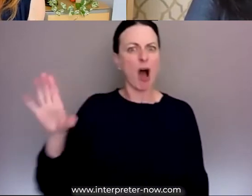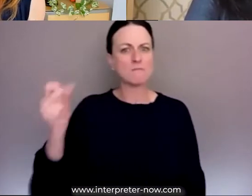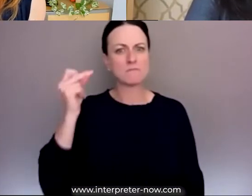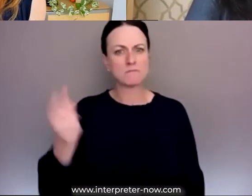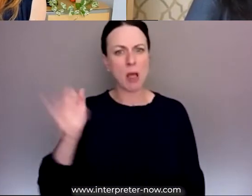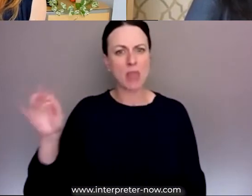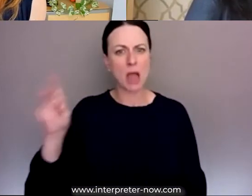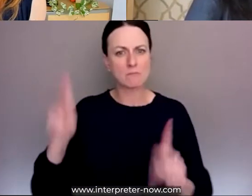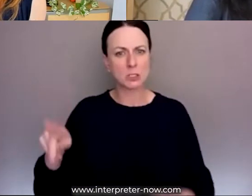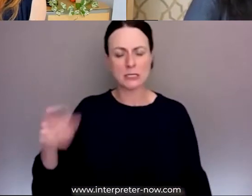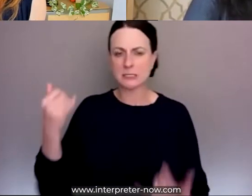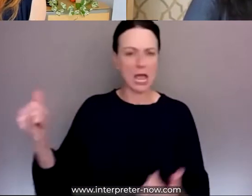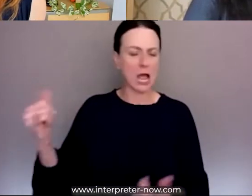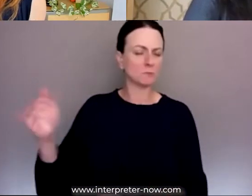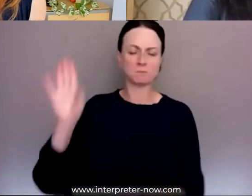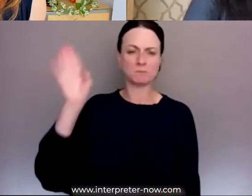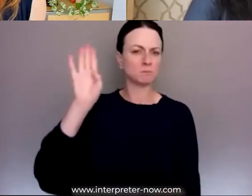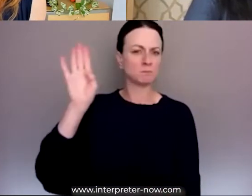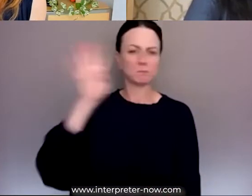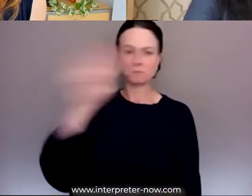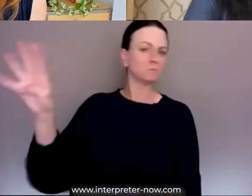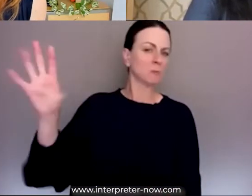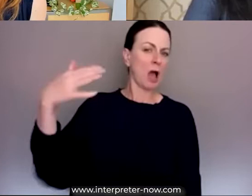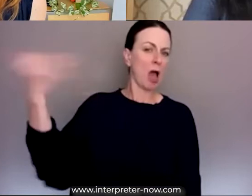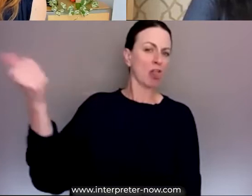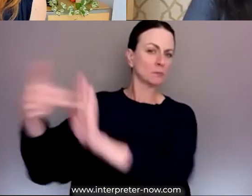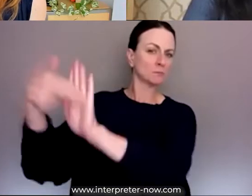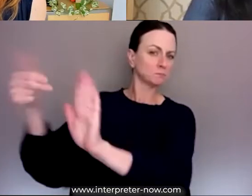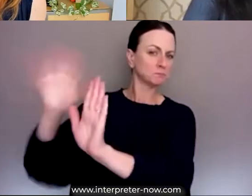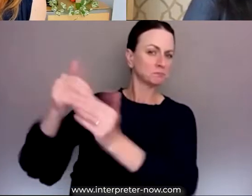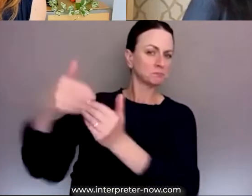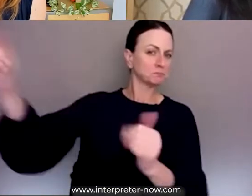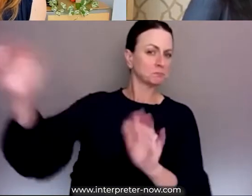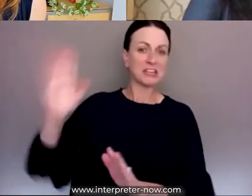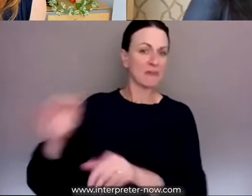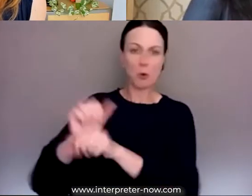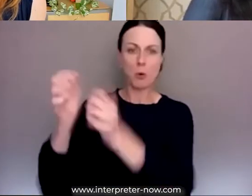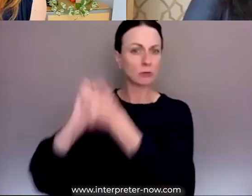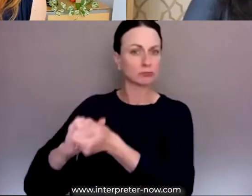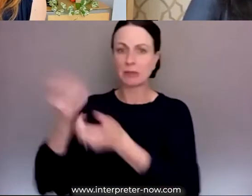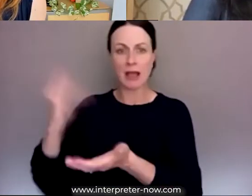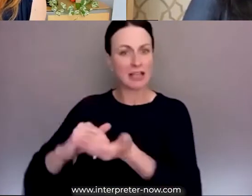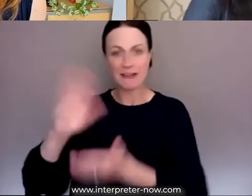now not part of the in group. They're the other. They're out. They are part of the people we'll never work with again. I don't know how you change that.